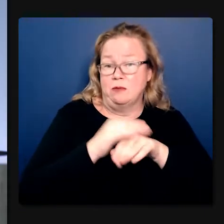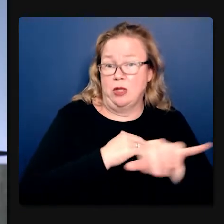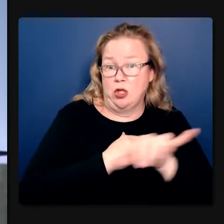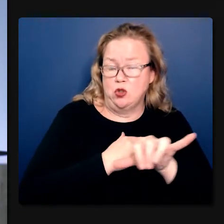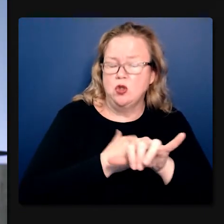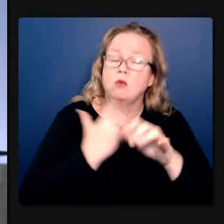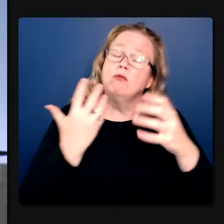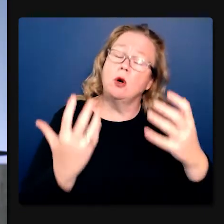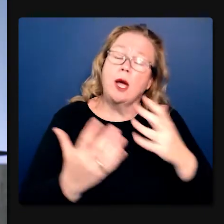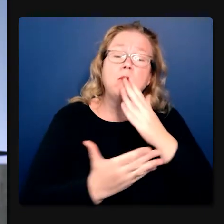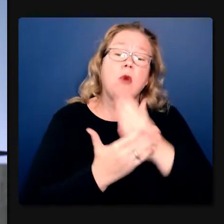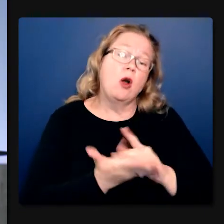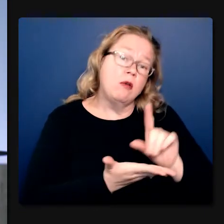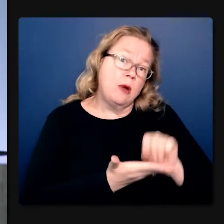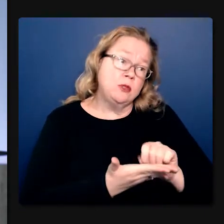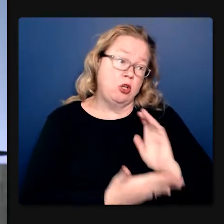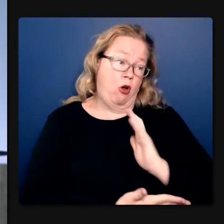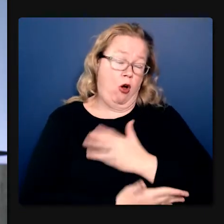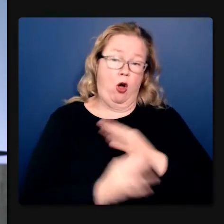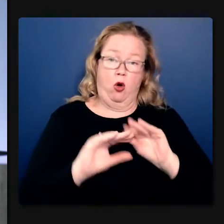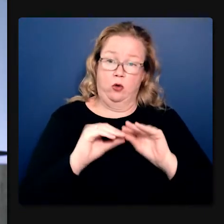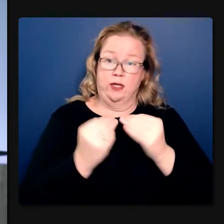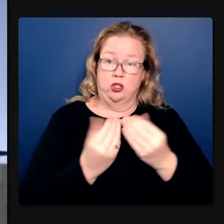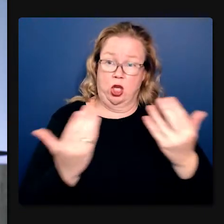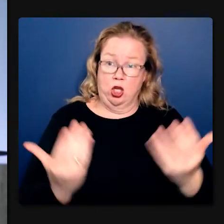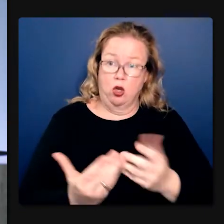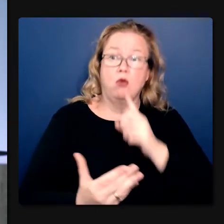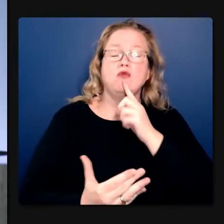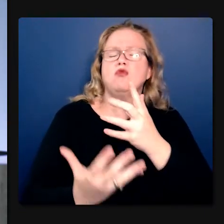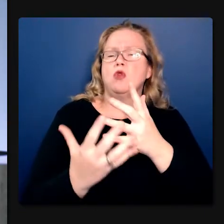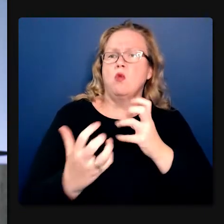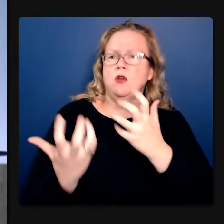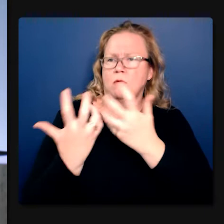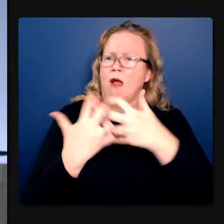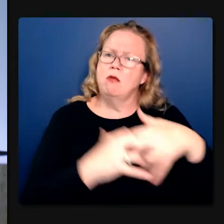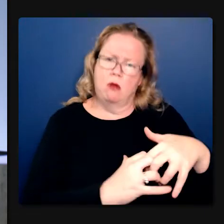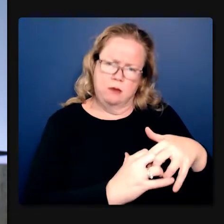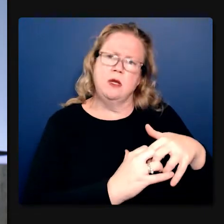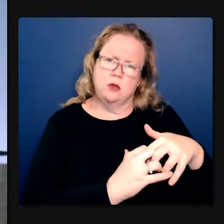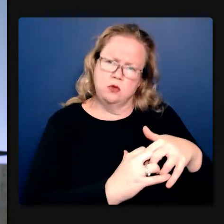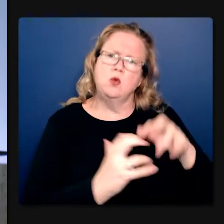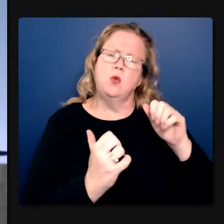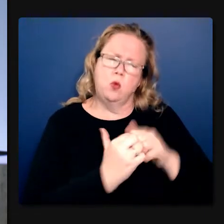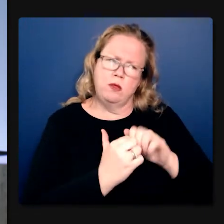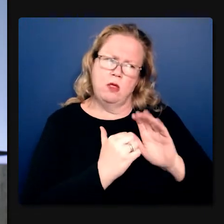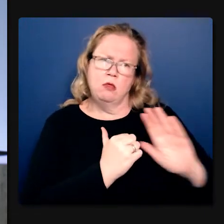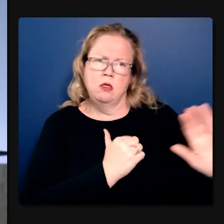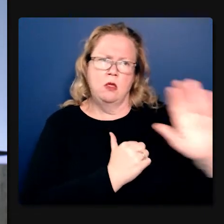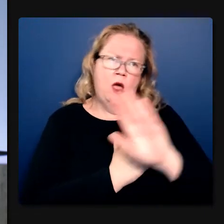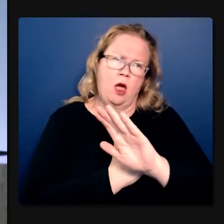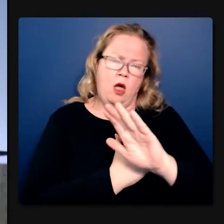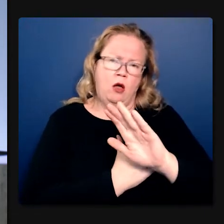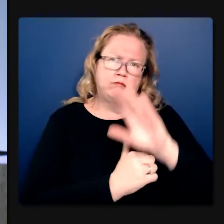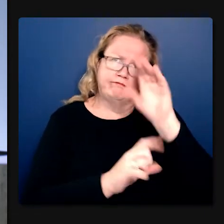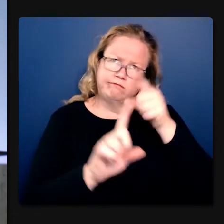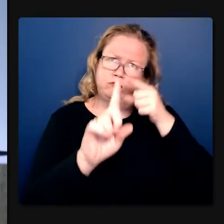As a part of publishing, our organization ultimately seeks to be in alignment with their overall purpose and mission.